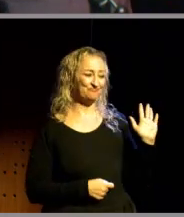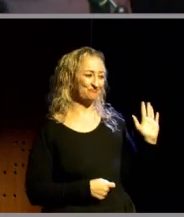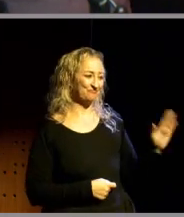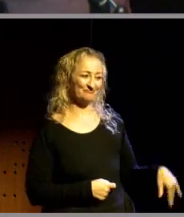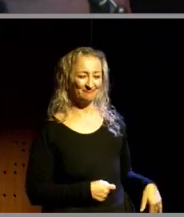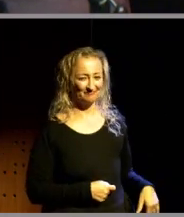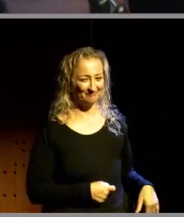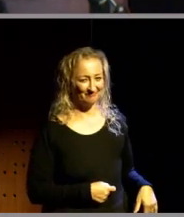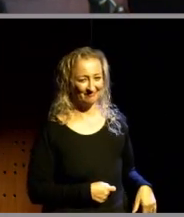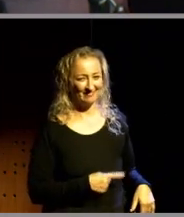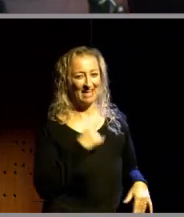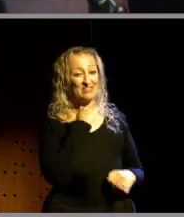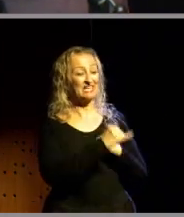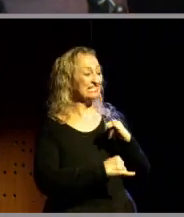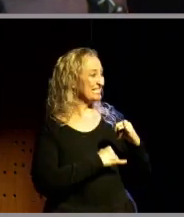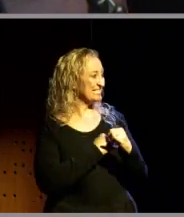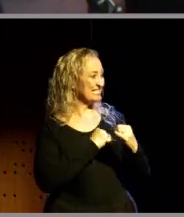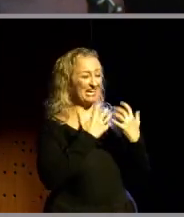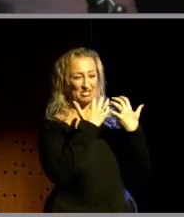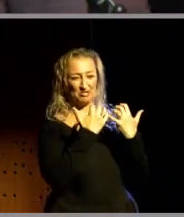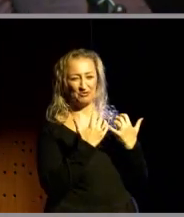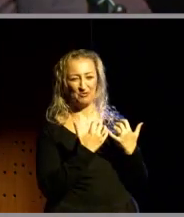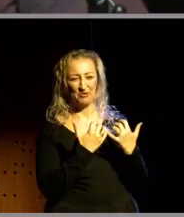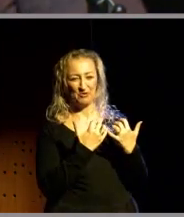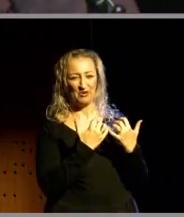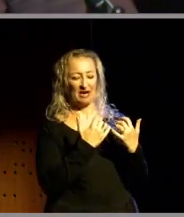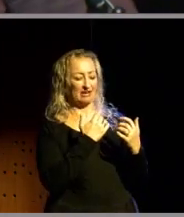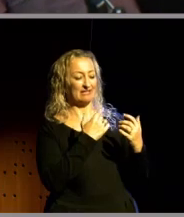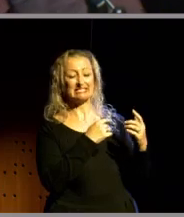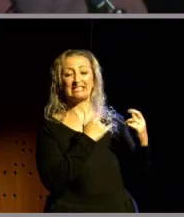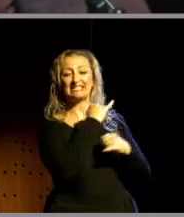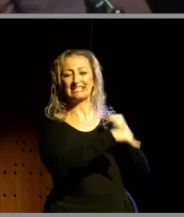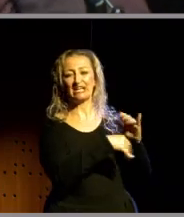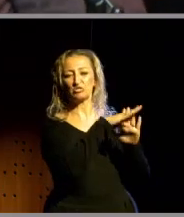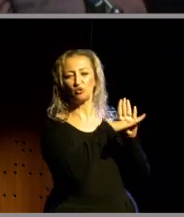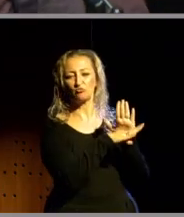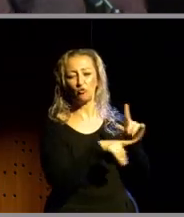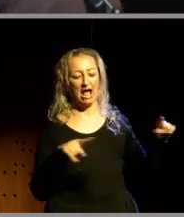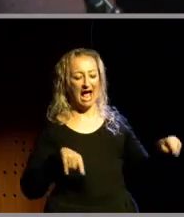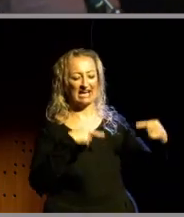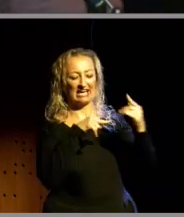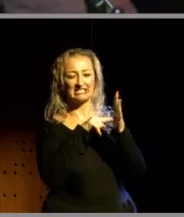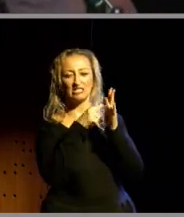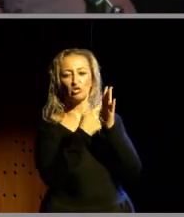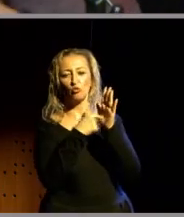there's an international convention against torture that prevents me from singing. I shall spare you all. But thank you for making tonight